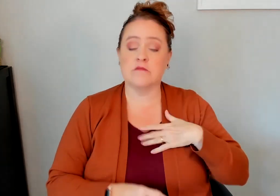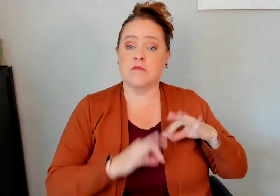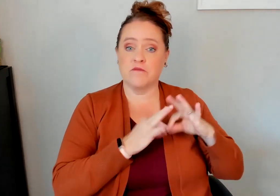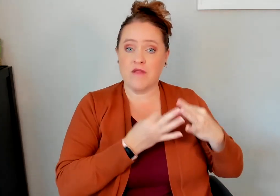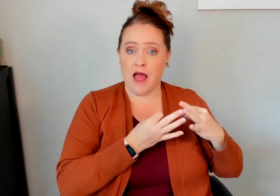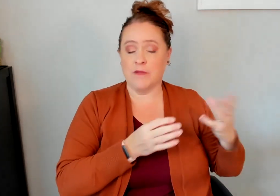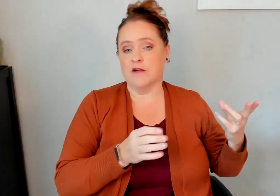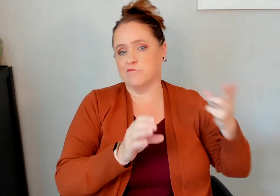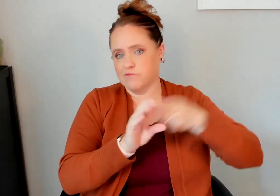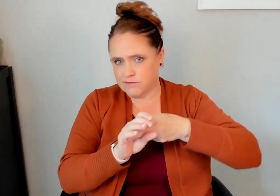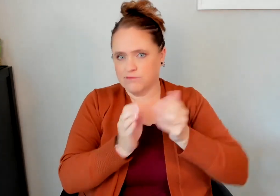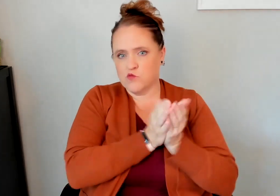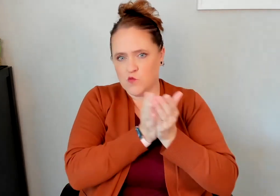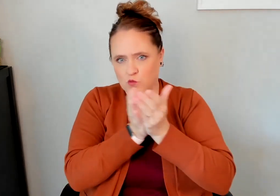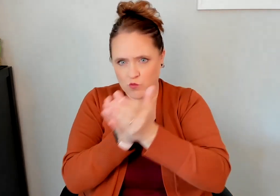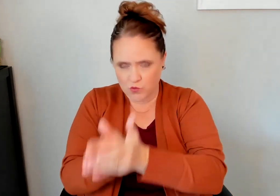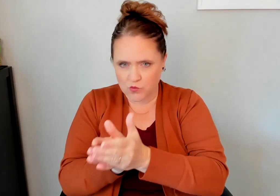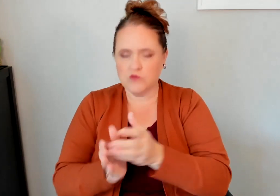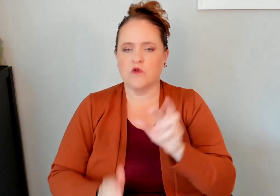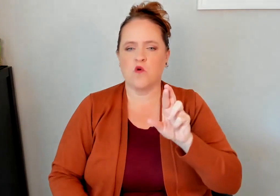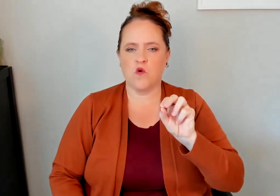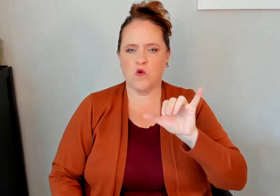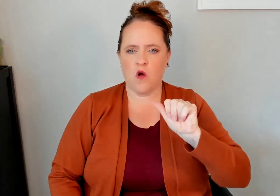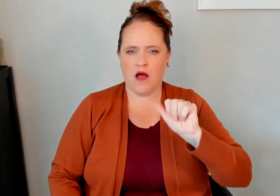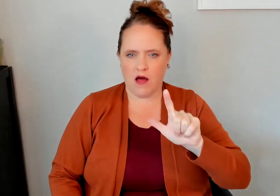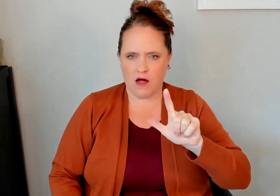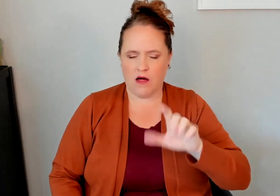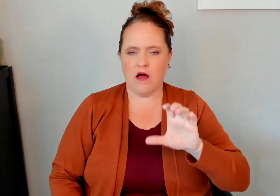My family went on a cruise recently on Royal Caribbean.